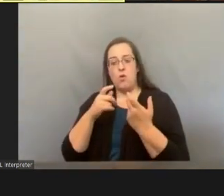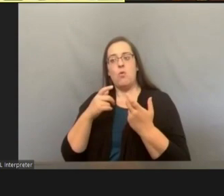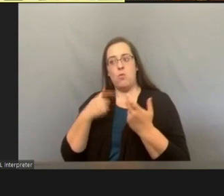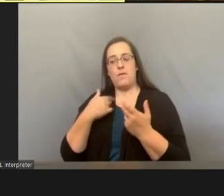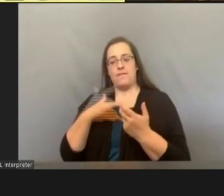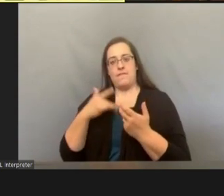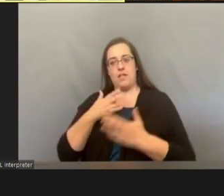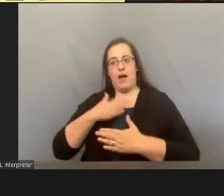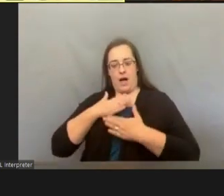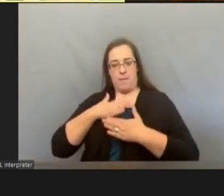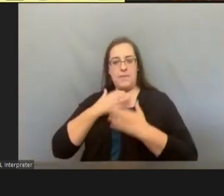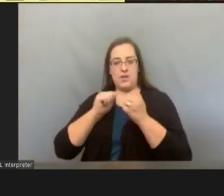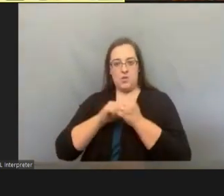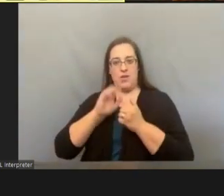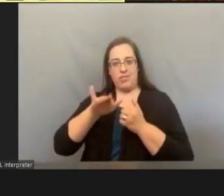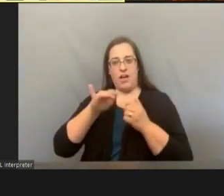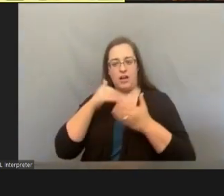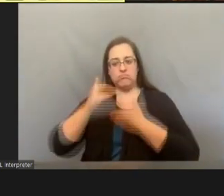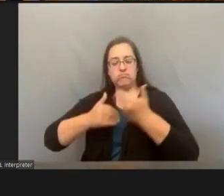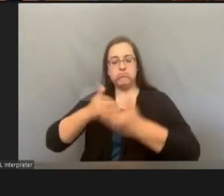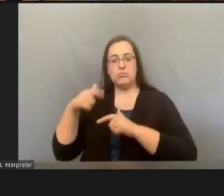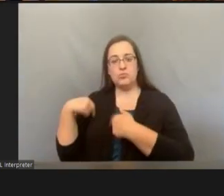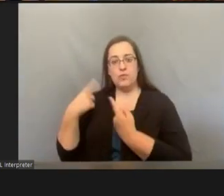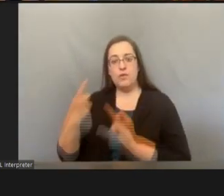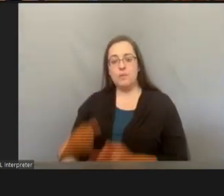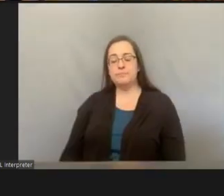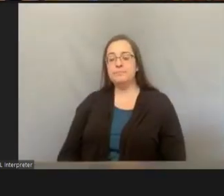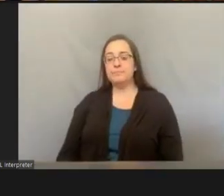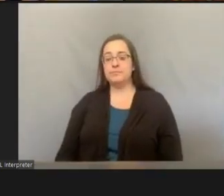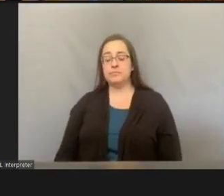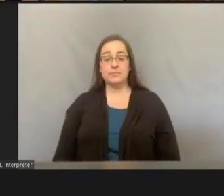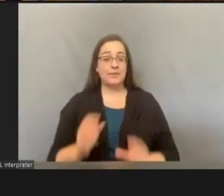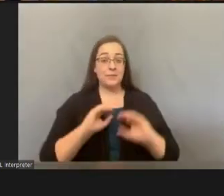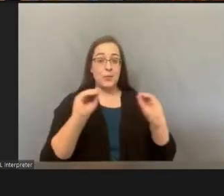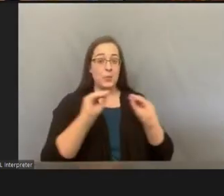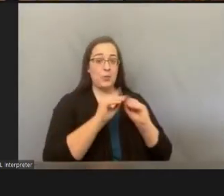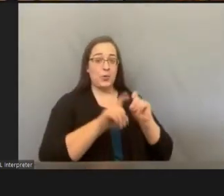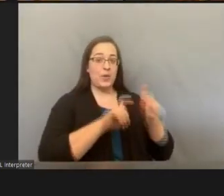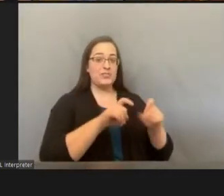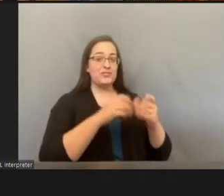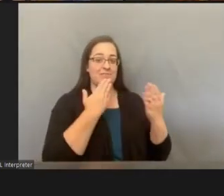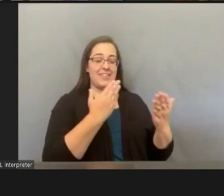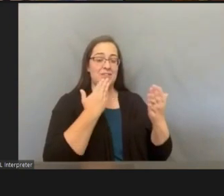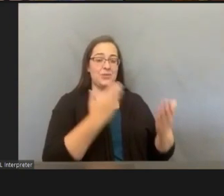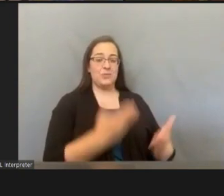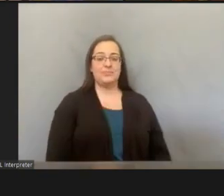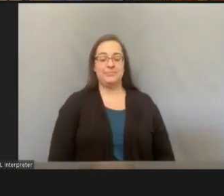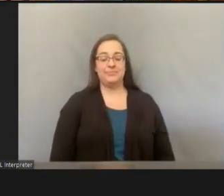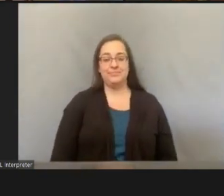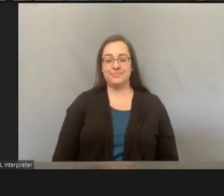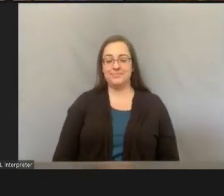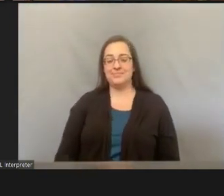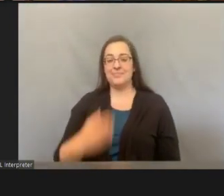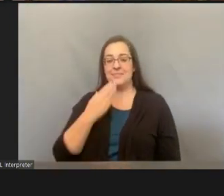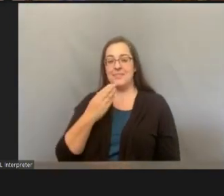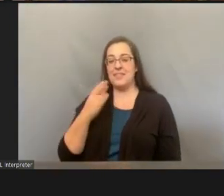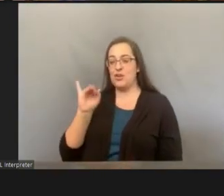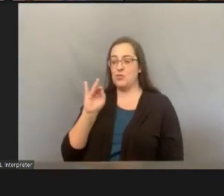ACTUALLY HAS LEFT THE HOSPITAL HAS BEEN DISCHARGED. SO I THINK OVERALL WE ARE HAPPY